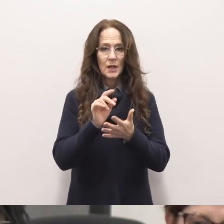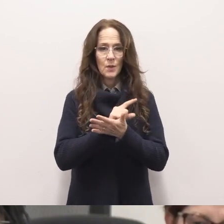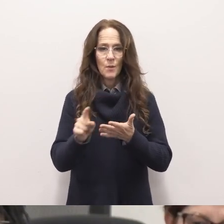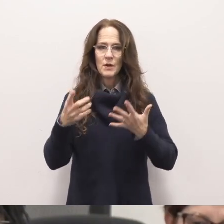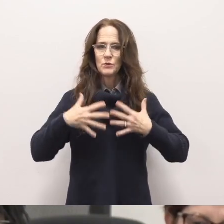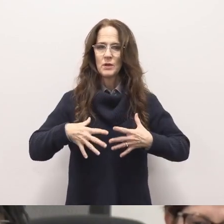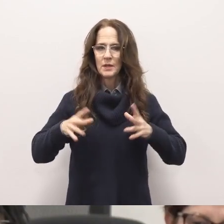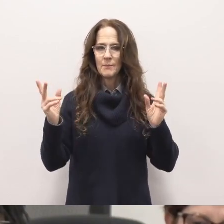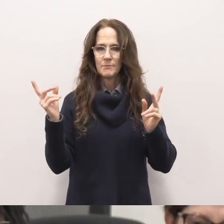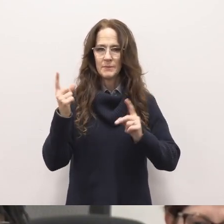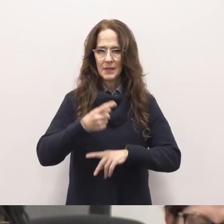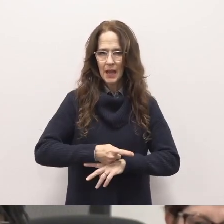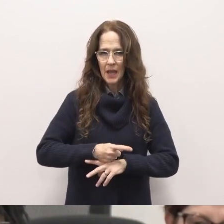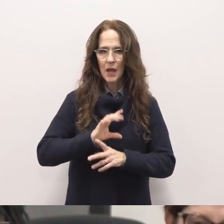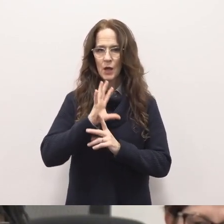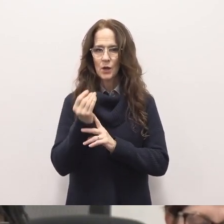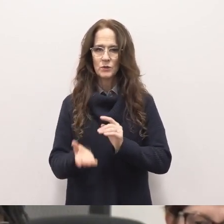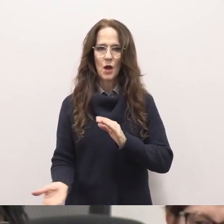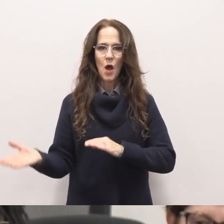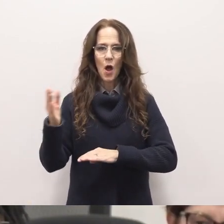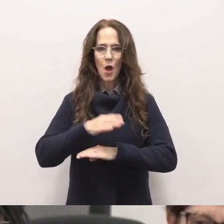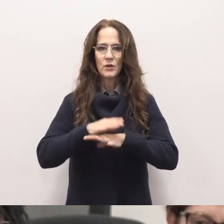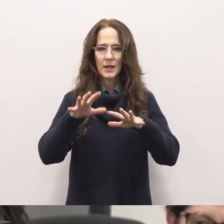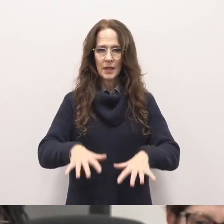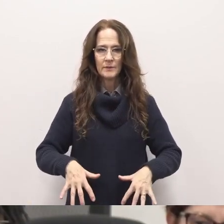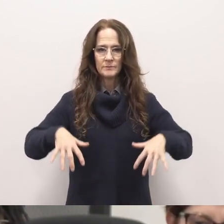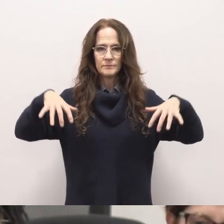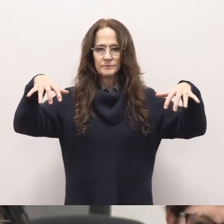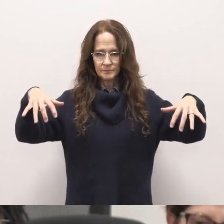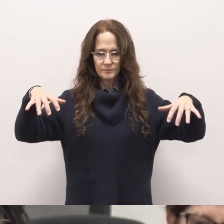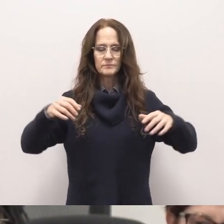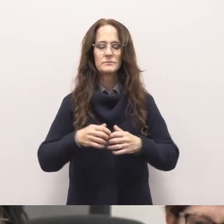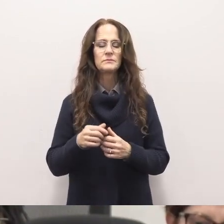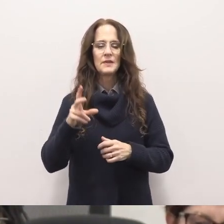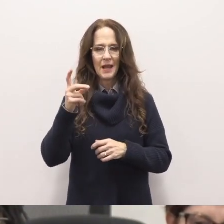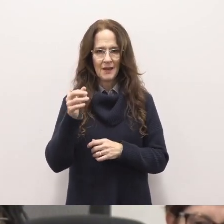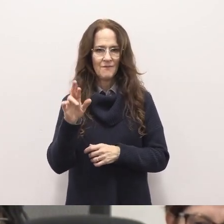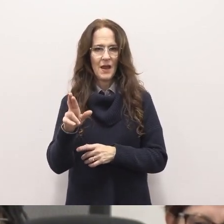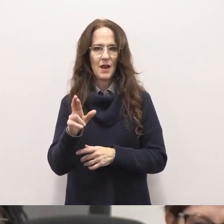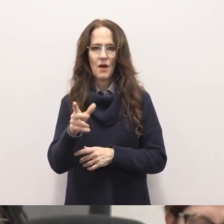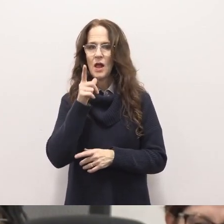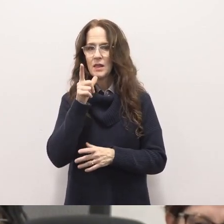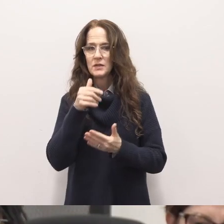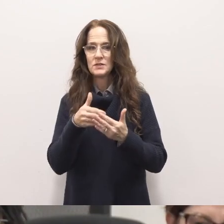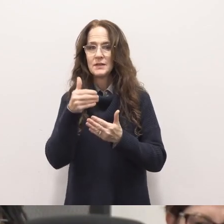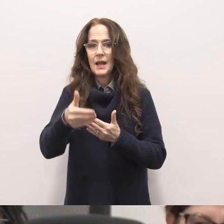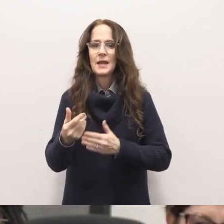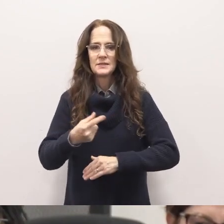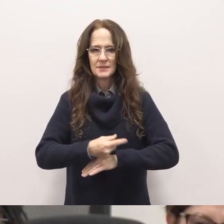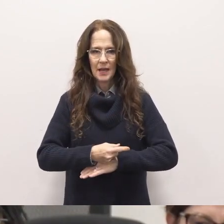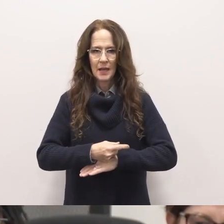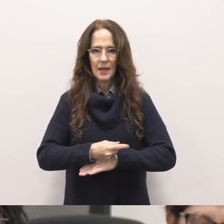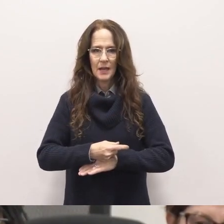we'll have a cultural all-day assembly in the stadium, followed by our cultural fair during lunch the next day. The groundbreaking event will help bring